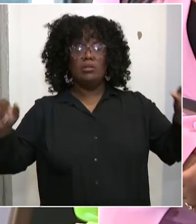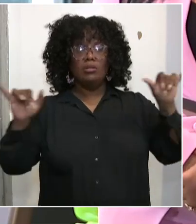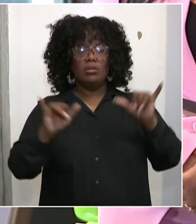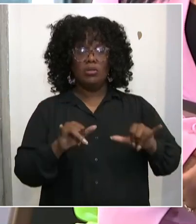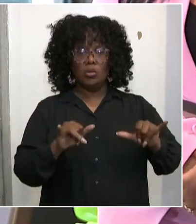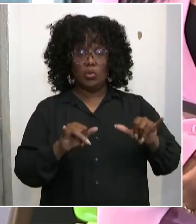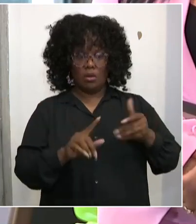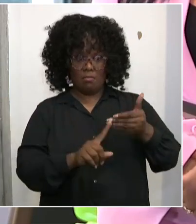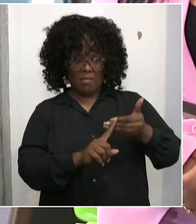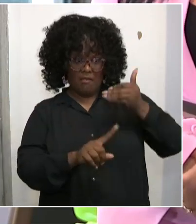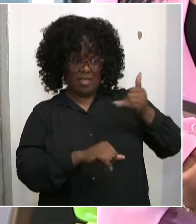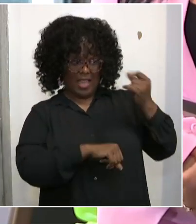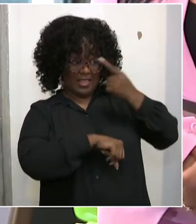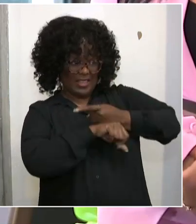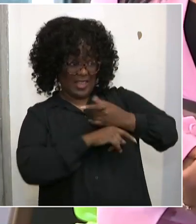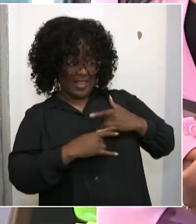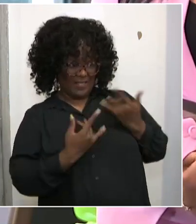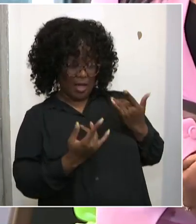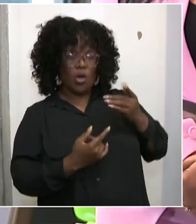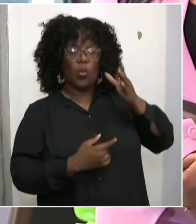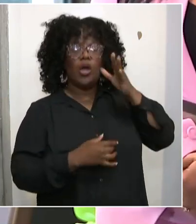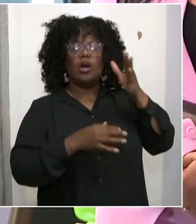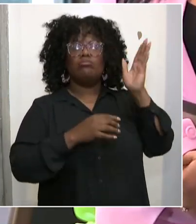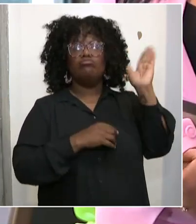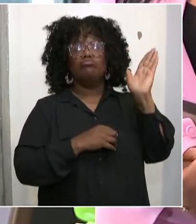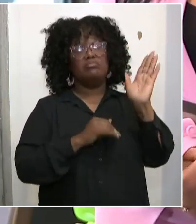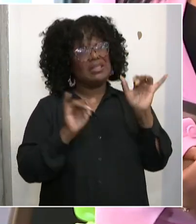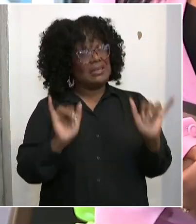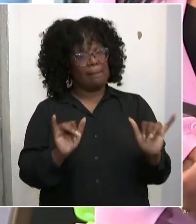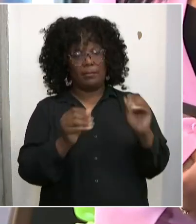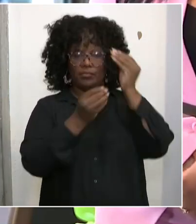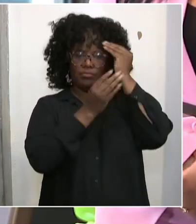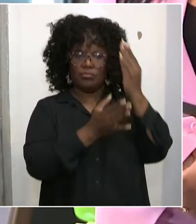All of that will happen, um, so that people understand, um,